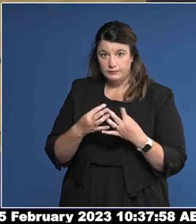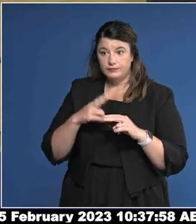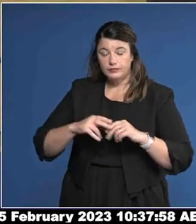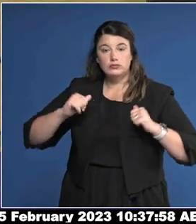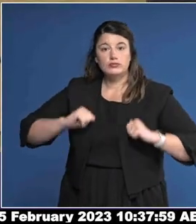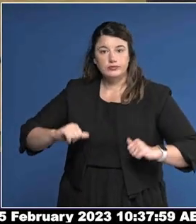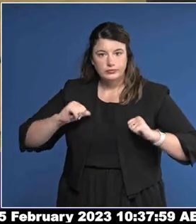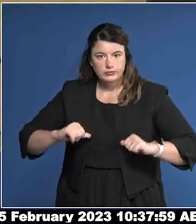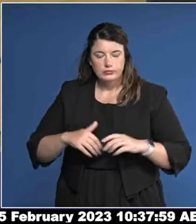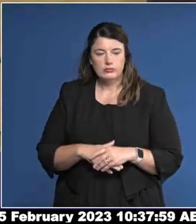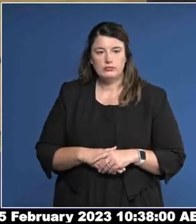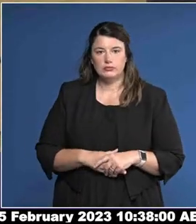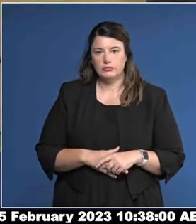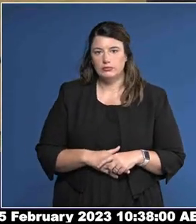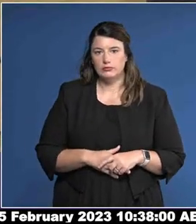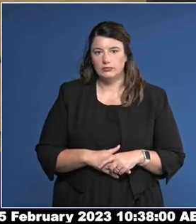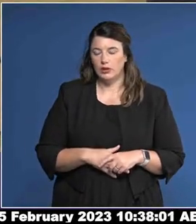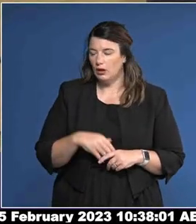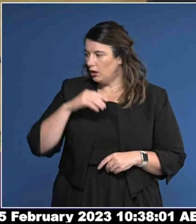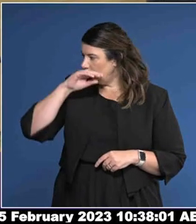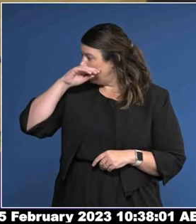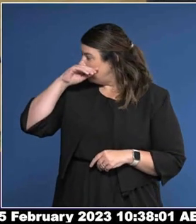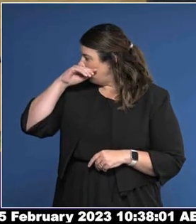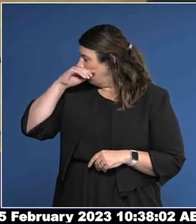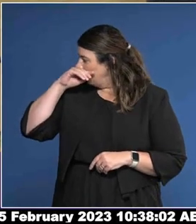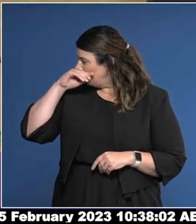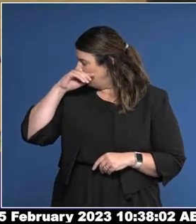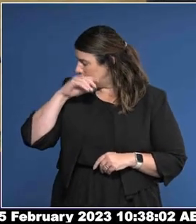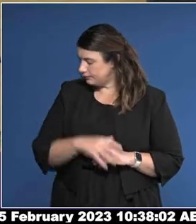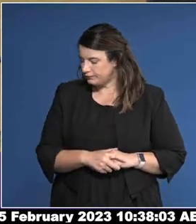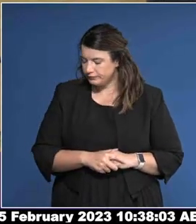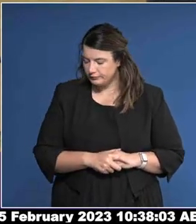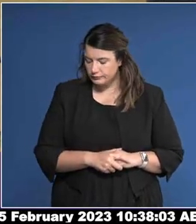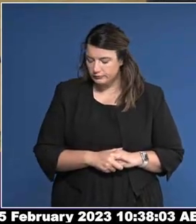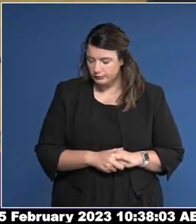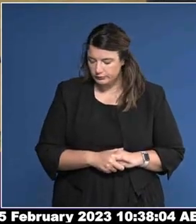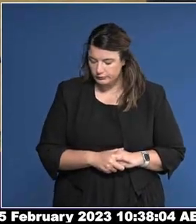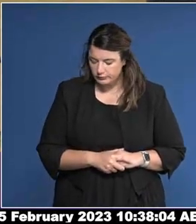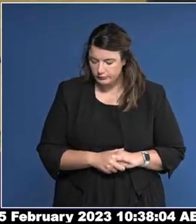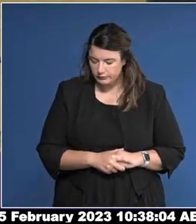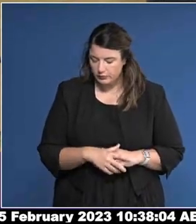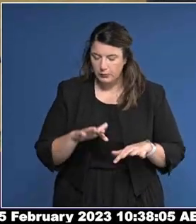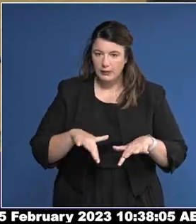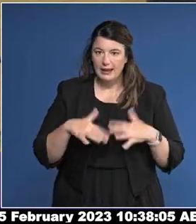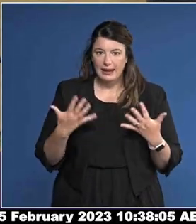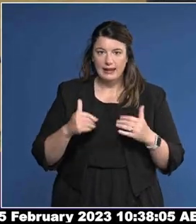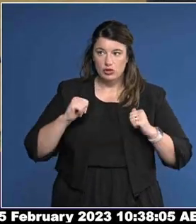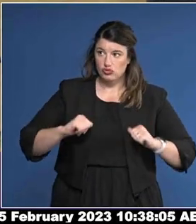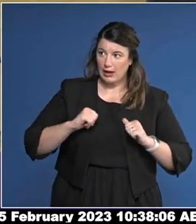there any specific NDIS training that meets NDIS requirements that employees have to